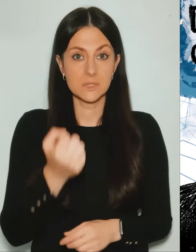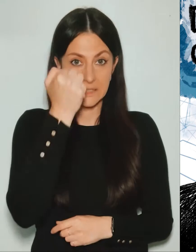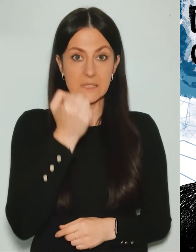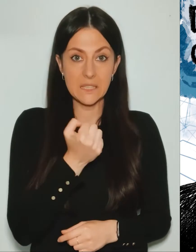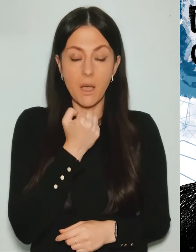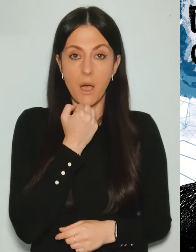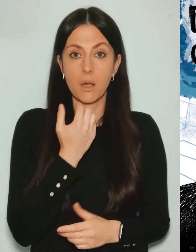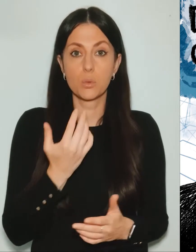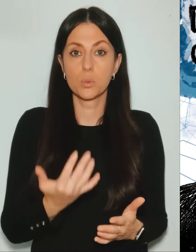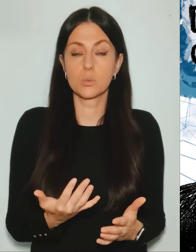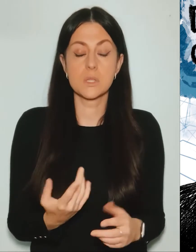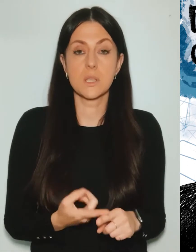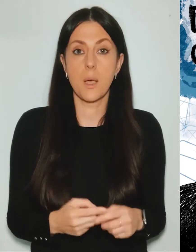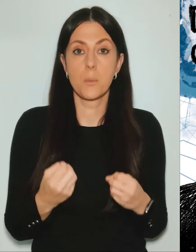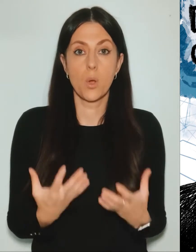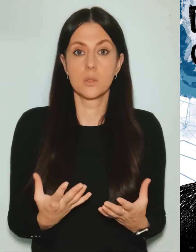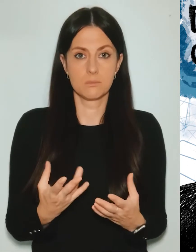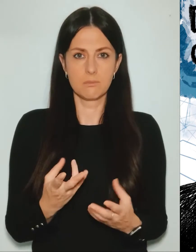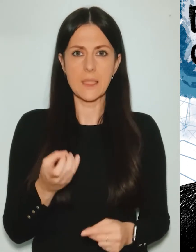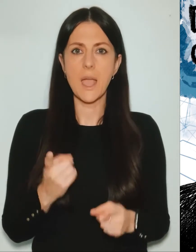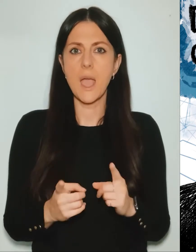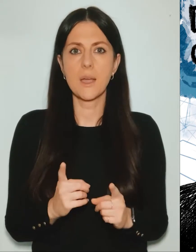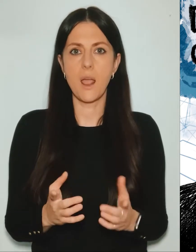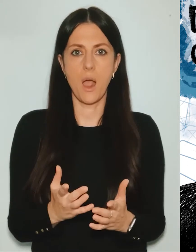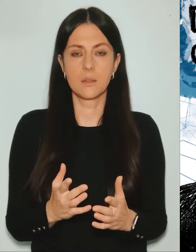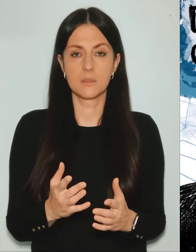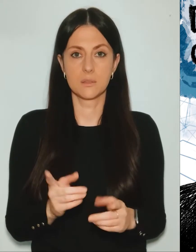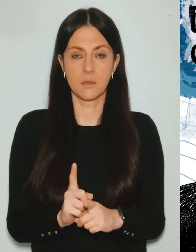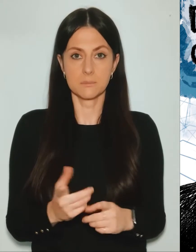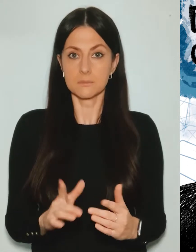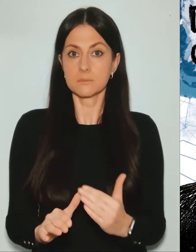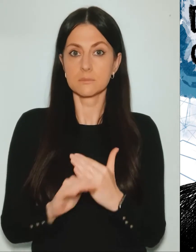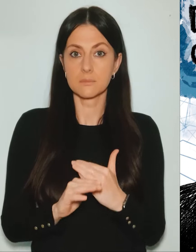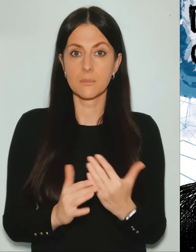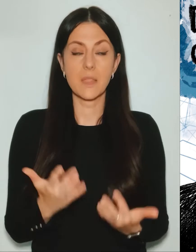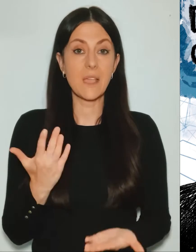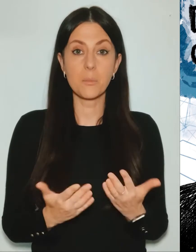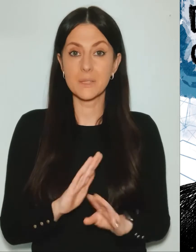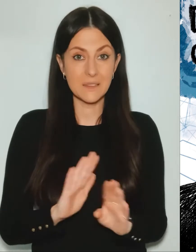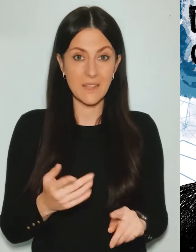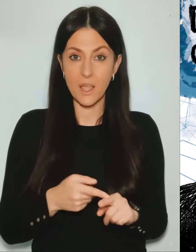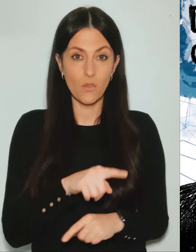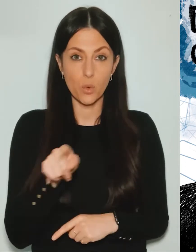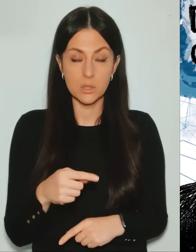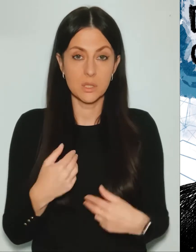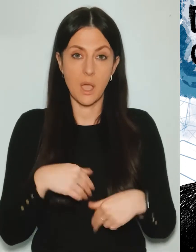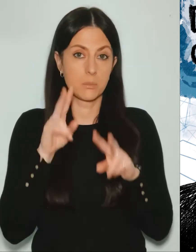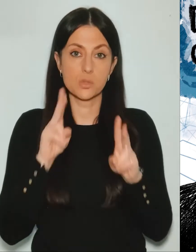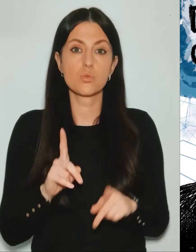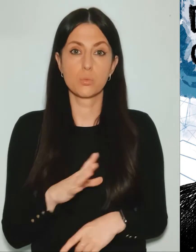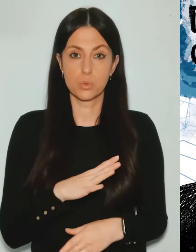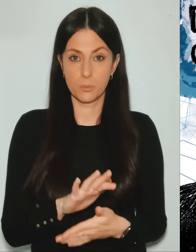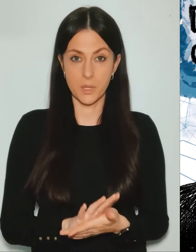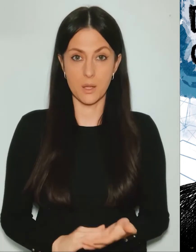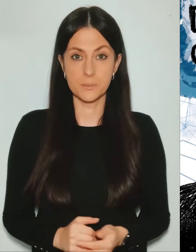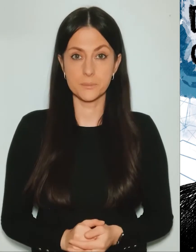it was just an unreal help because if it weren't for them, I don't know what would have happened next, and how would I… well, anyway.